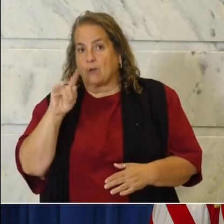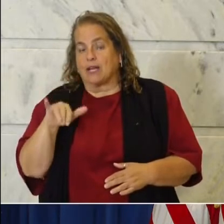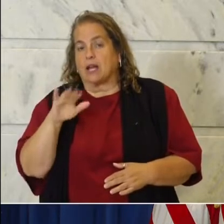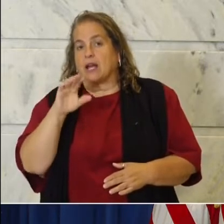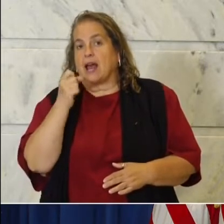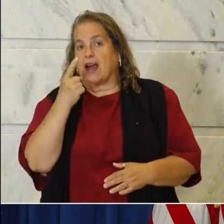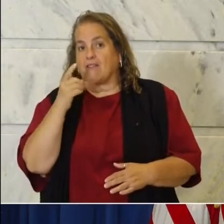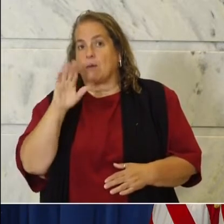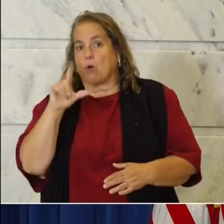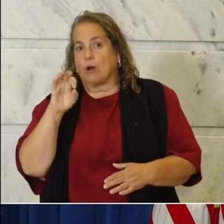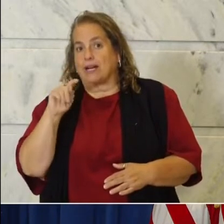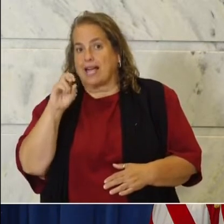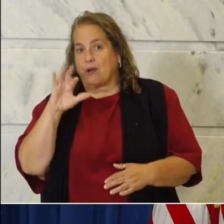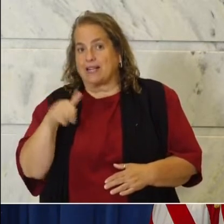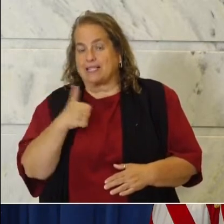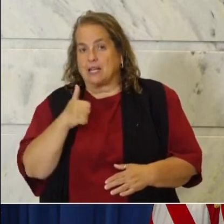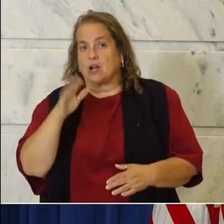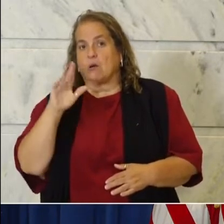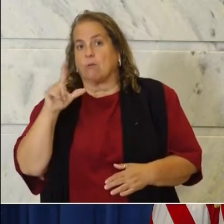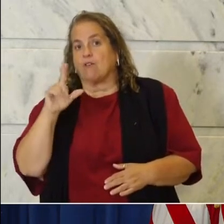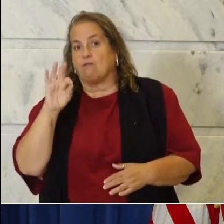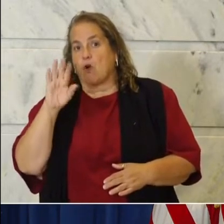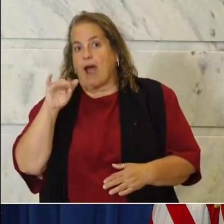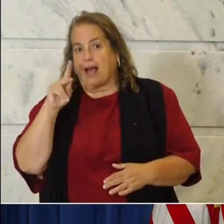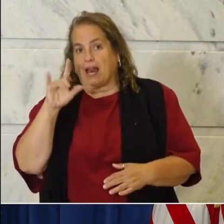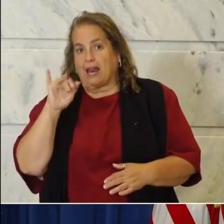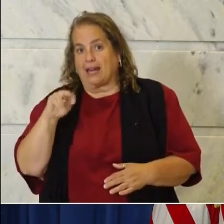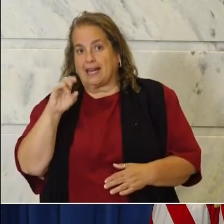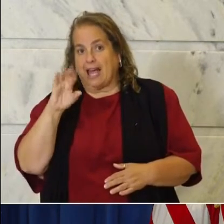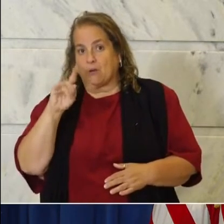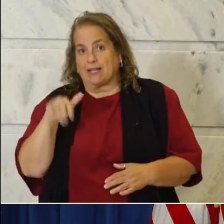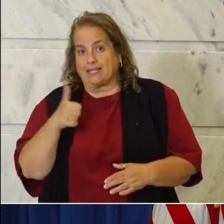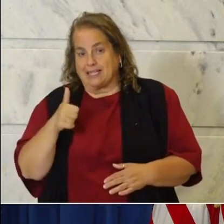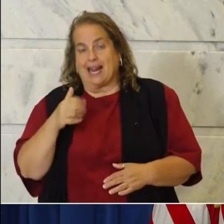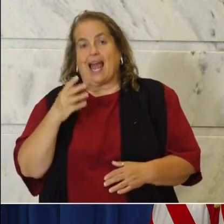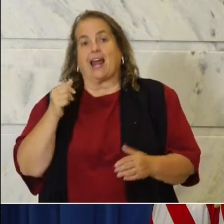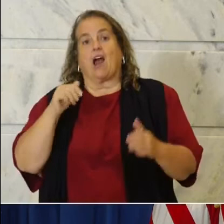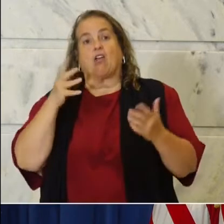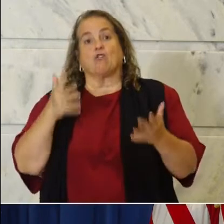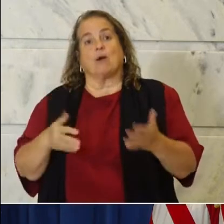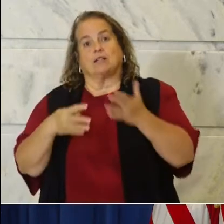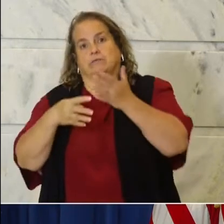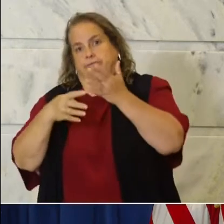County 10. Franklin County 10. Andi. Everybody else is in the single digits,